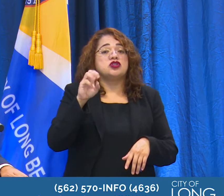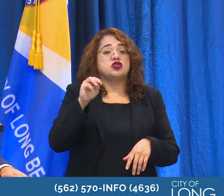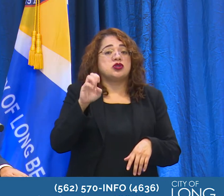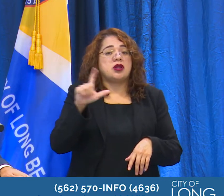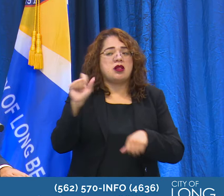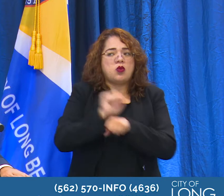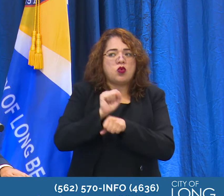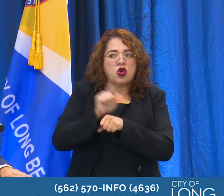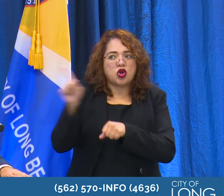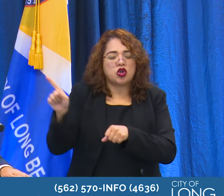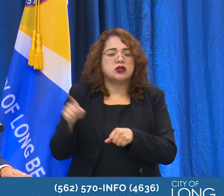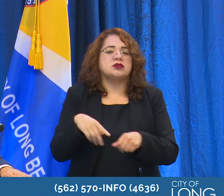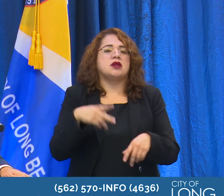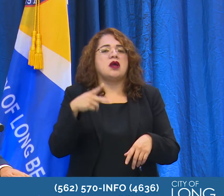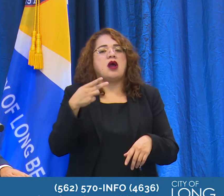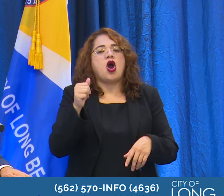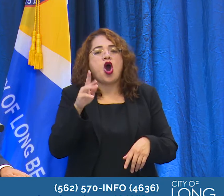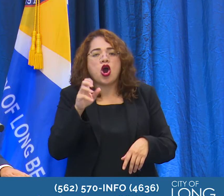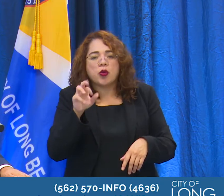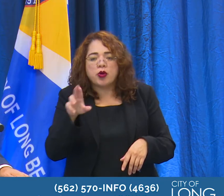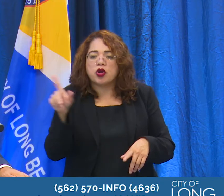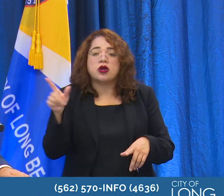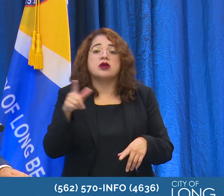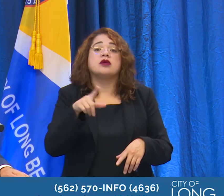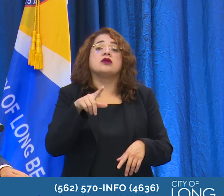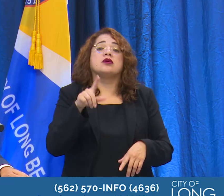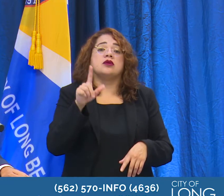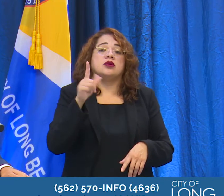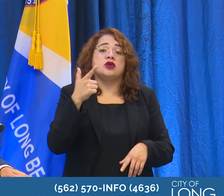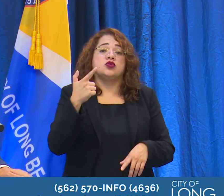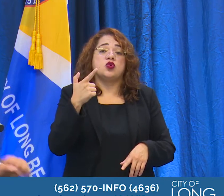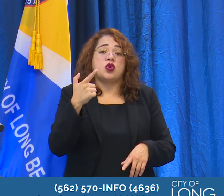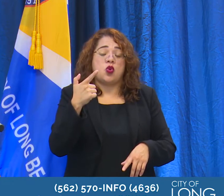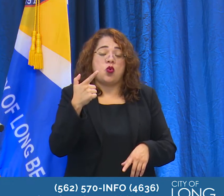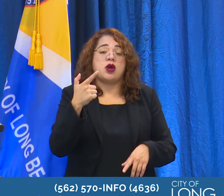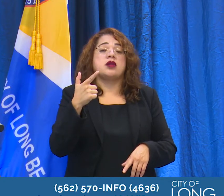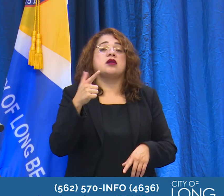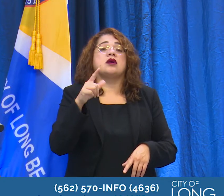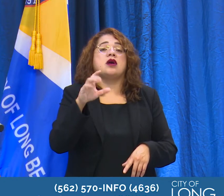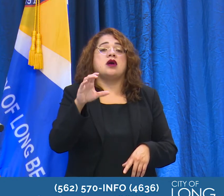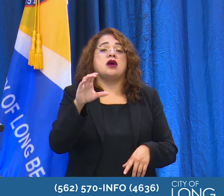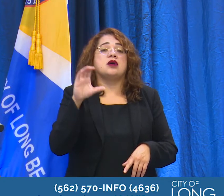to 1 p.m. at the new site at 2100 W. Anaheim. We continue